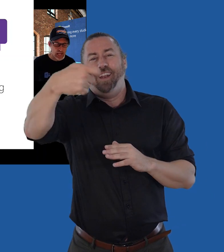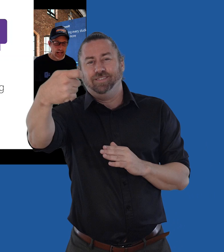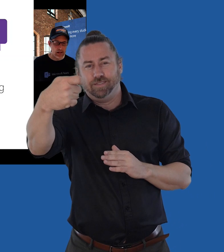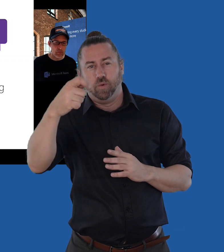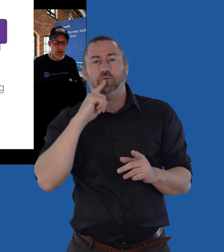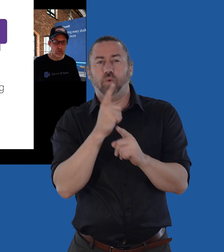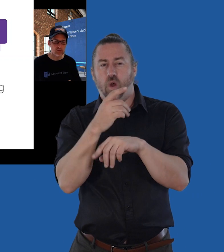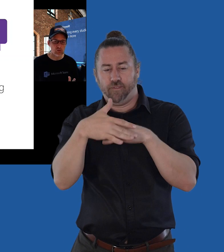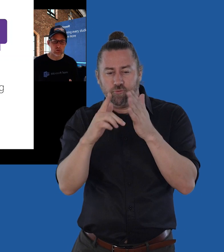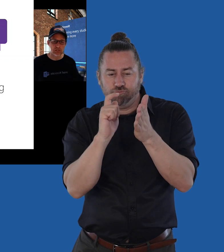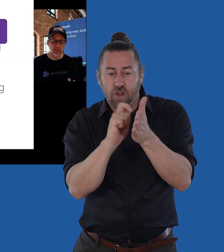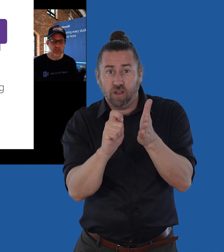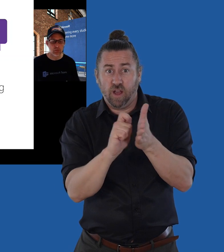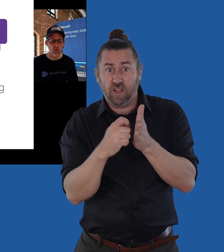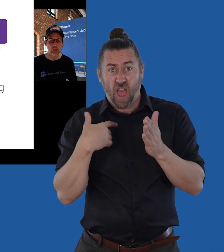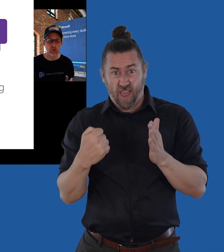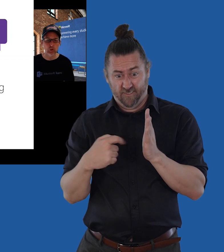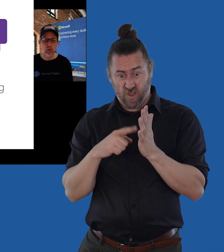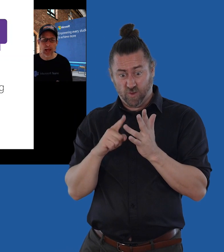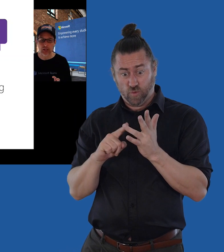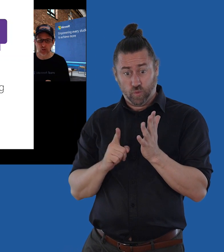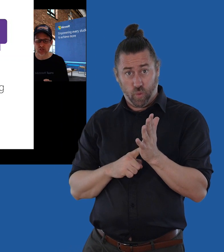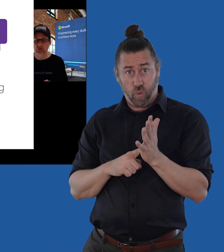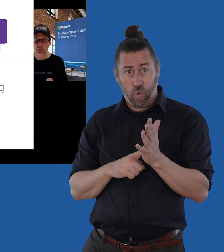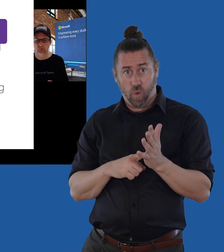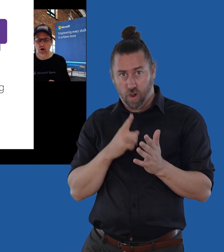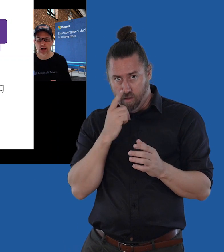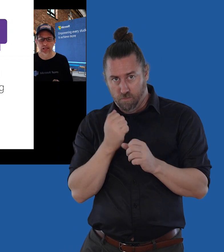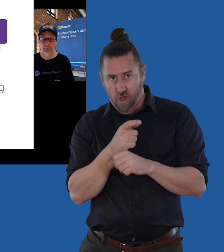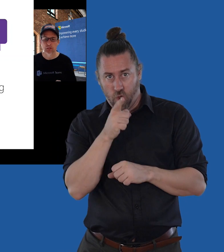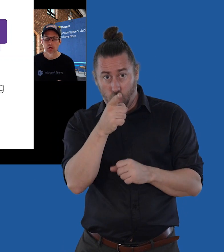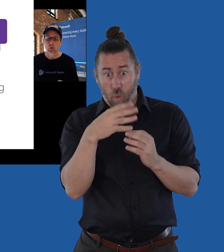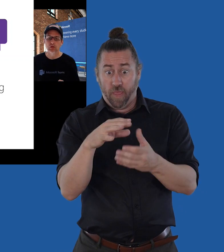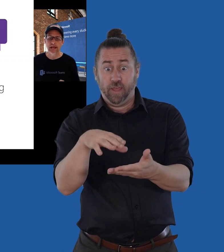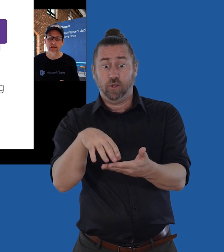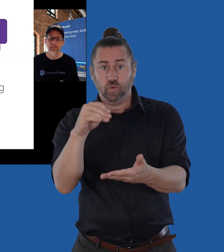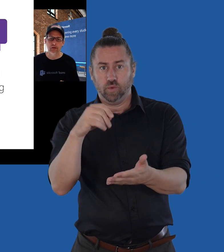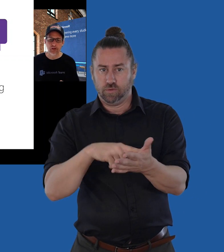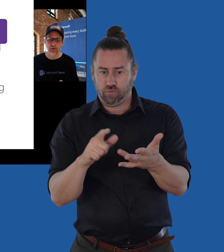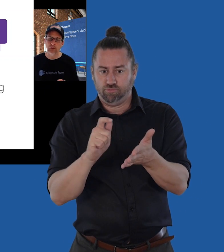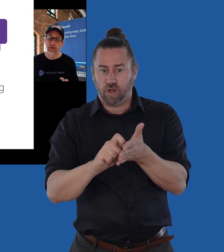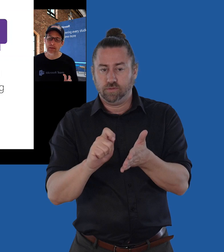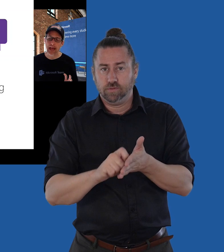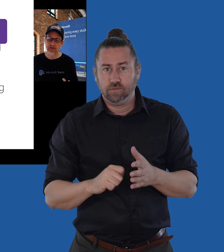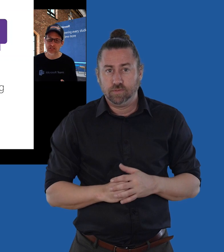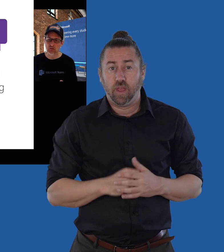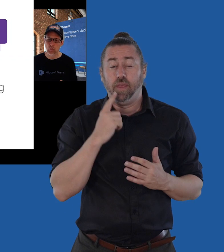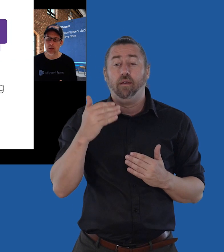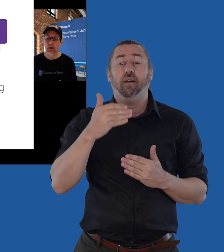and how the Microsoft tools can support you, and your students with writing. We'll take a very brief look at maths as well,